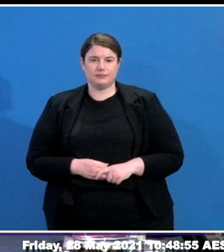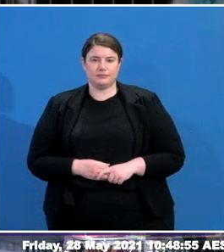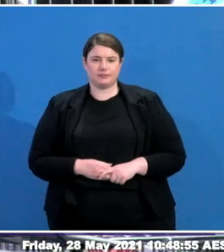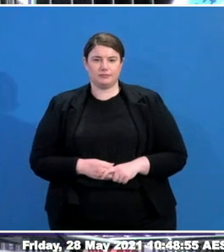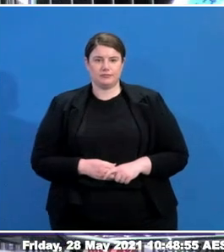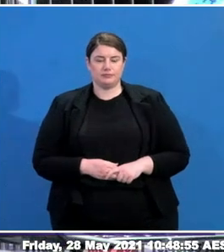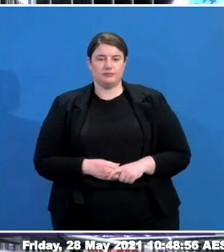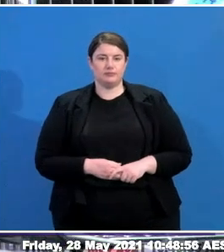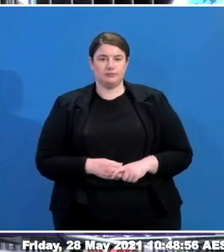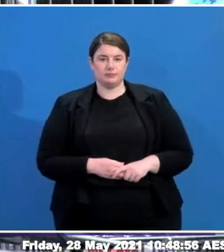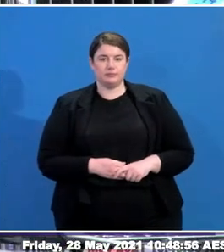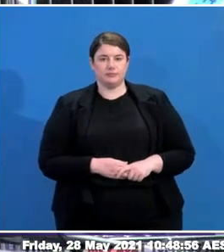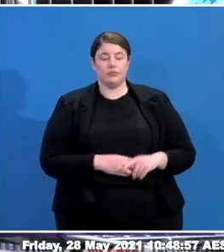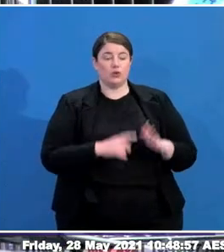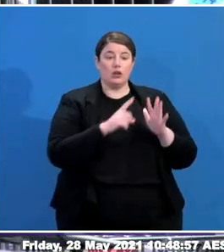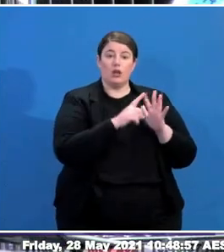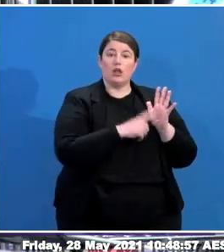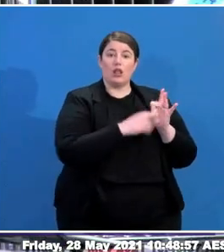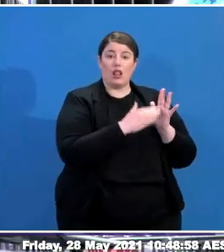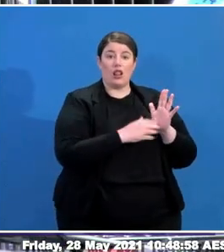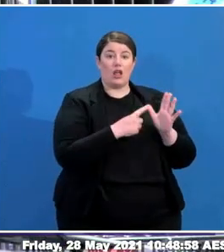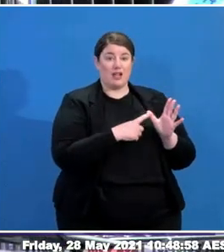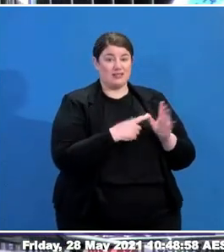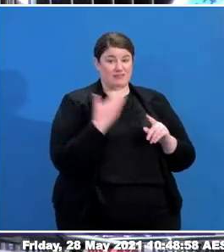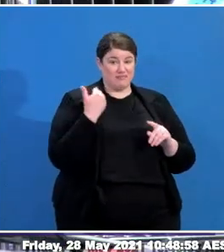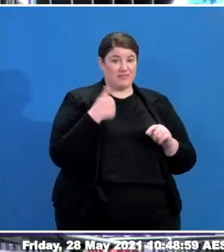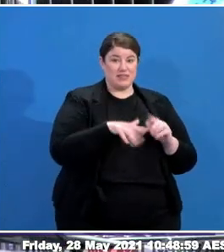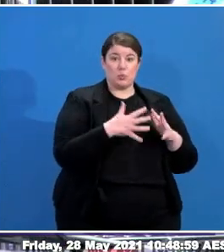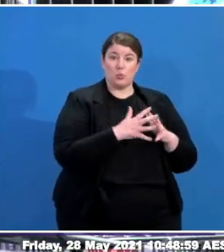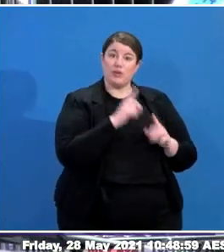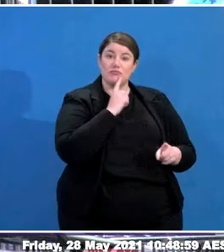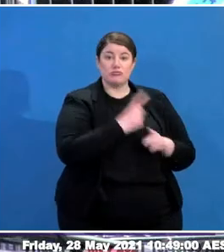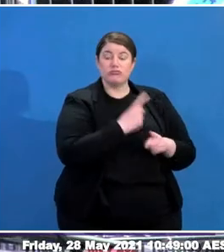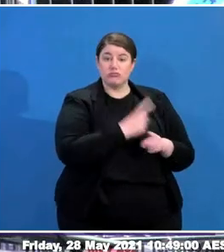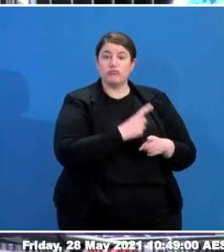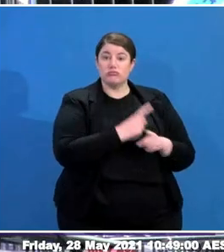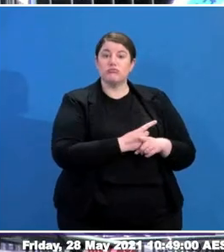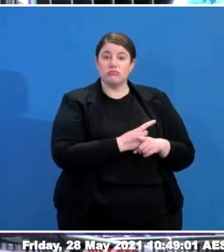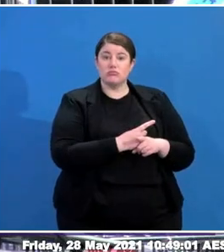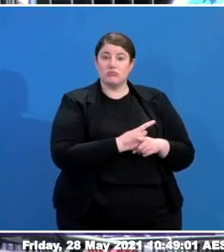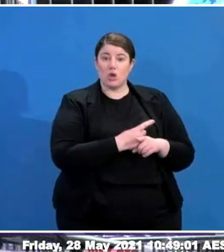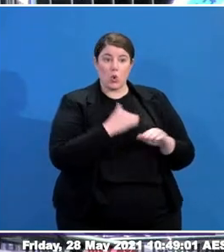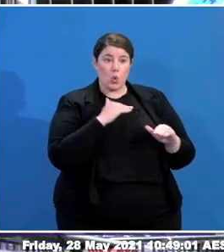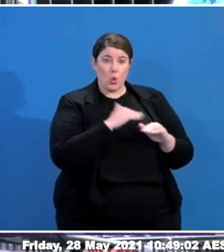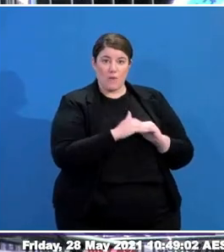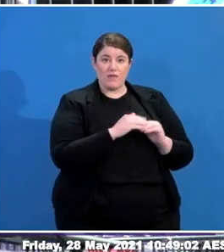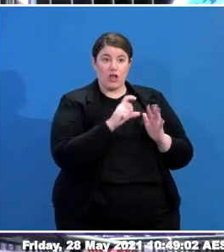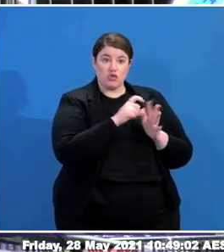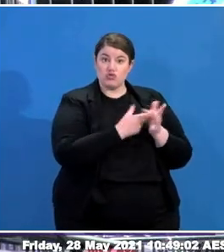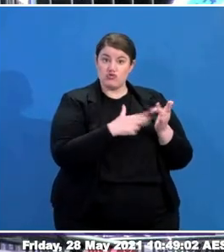You heard Eliza say that she had commented on the draft and that she